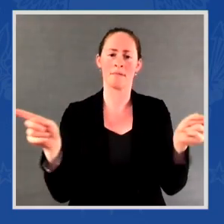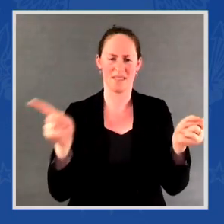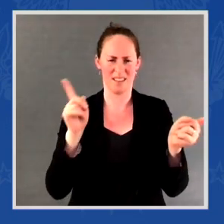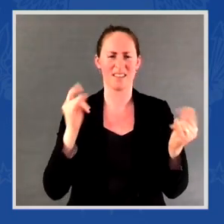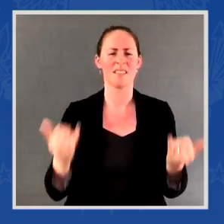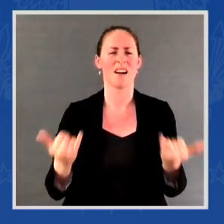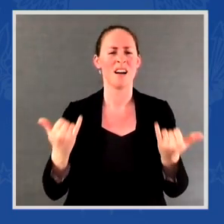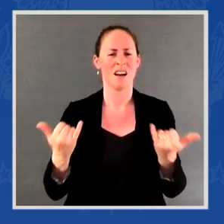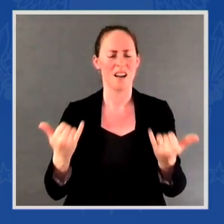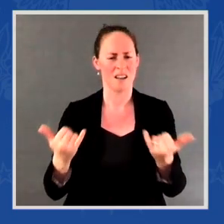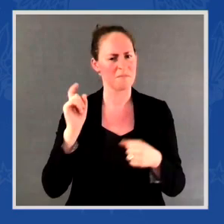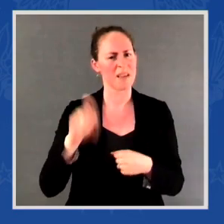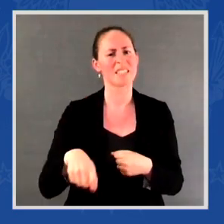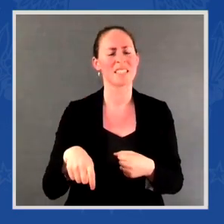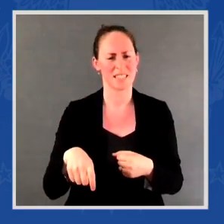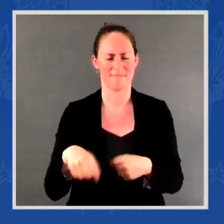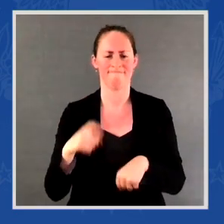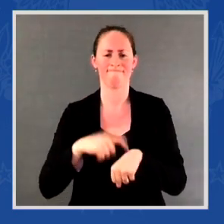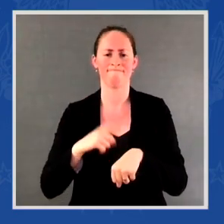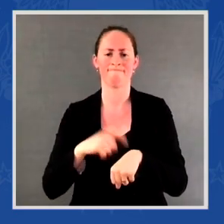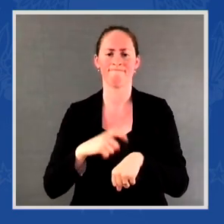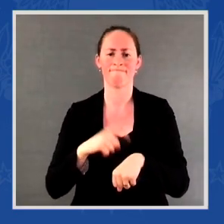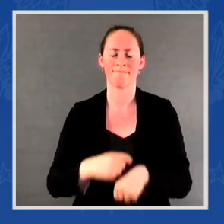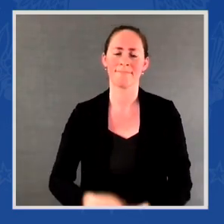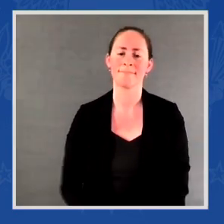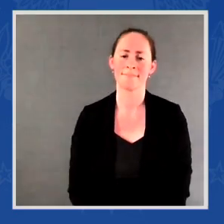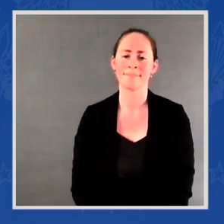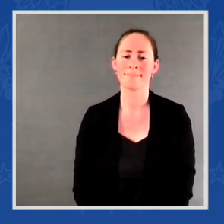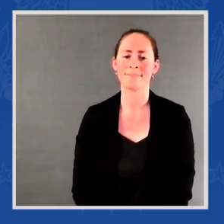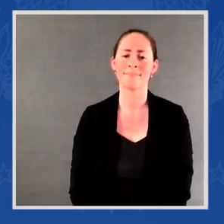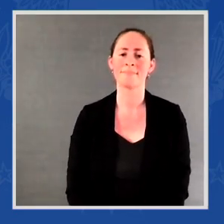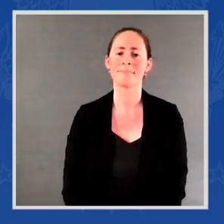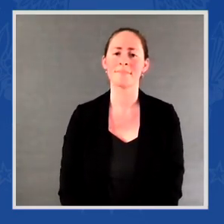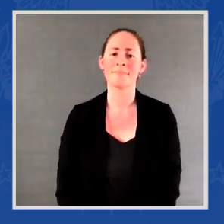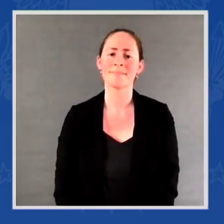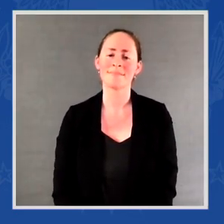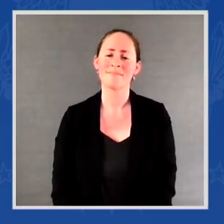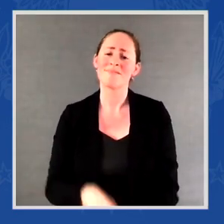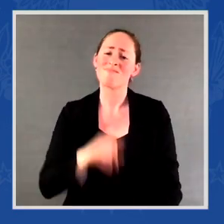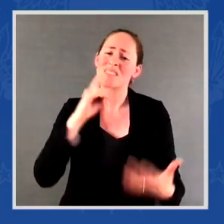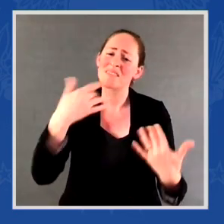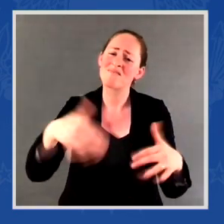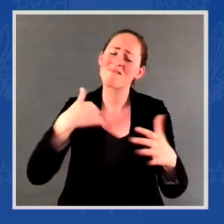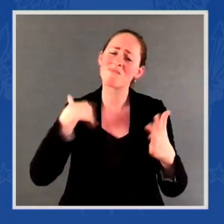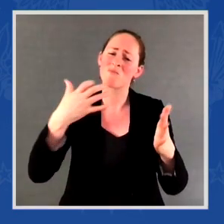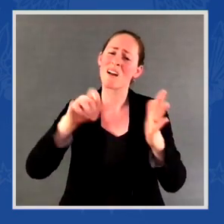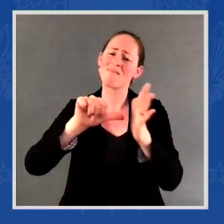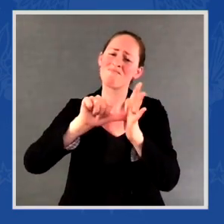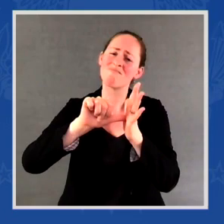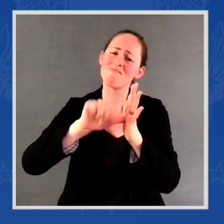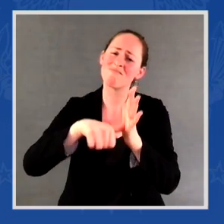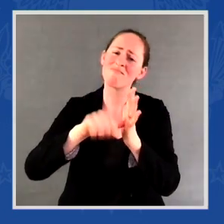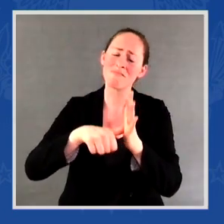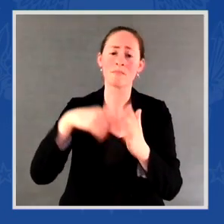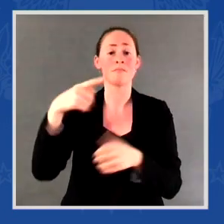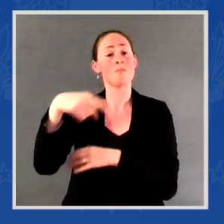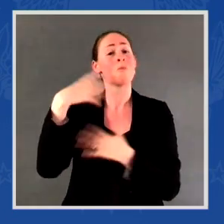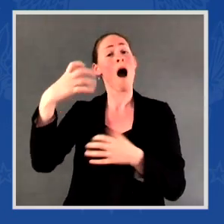Folks, let's really let this be the summer of joy and freedom. Let it really happen.